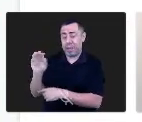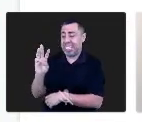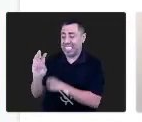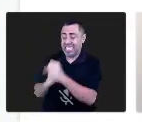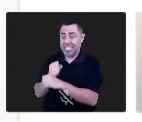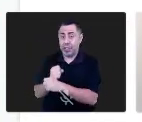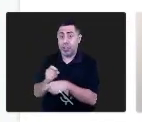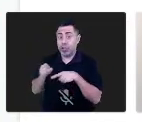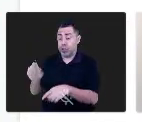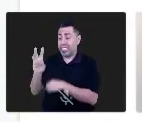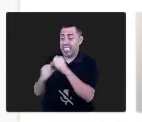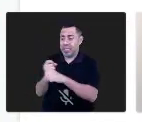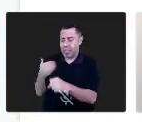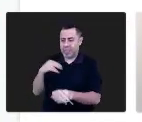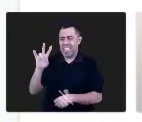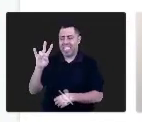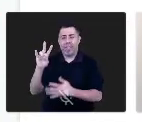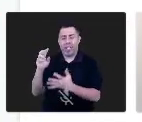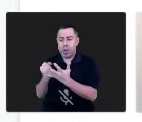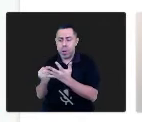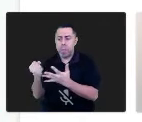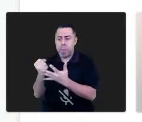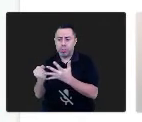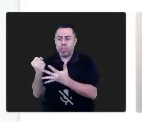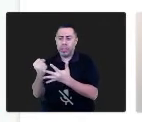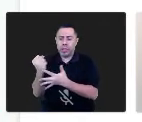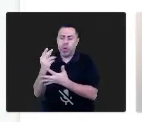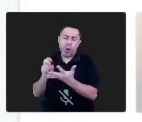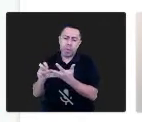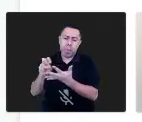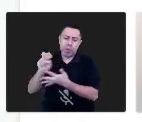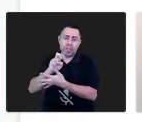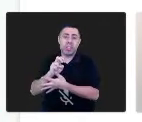list that and then having surviving promotions in six years is fantastic it shows that someone